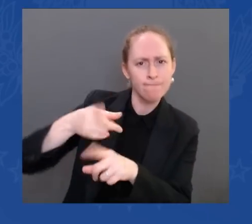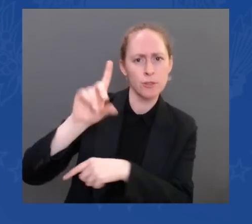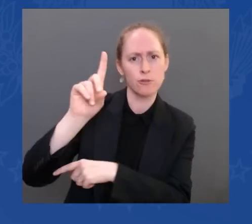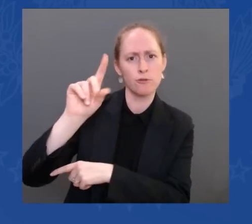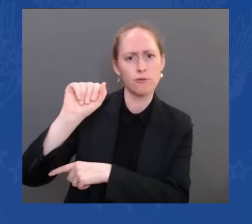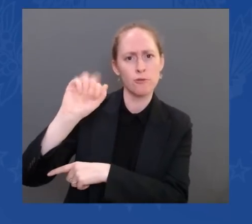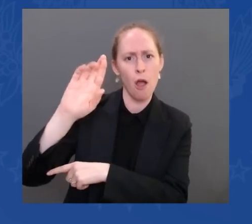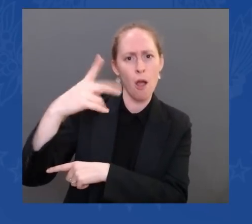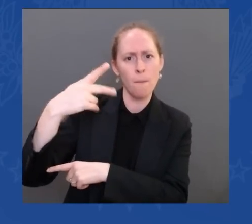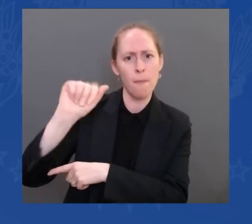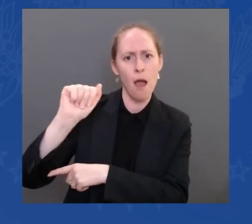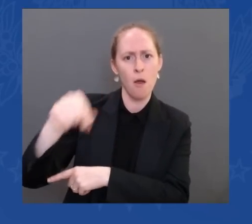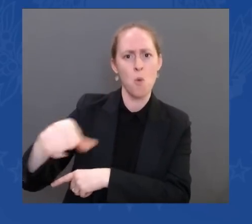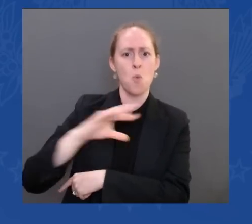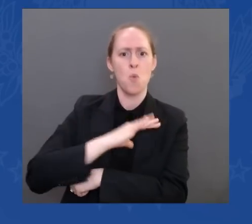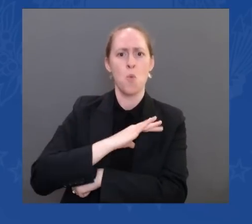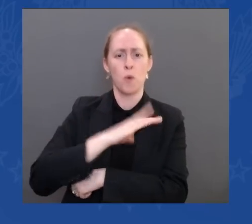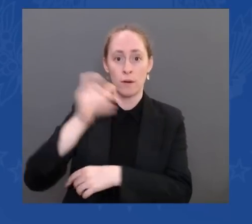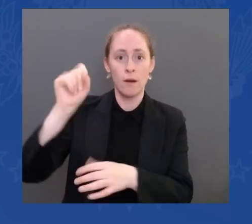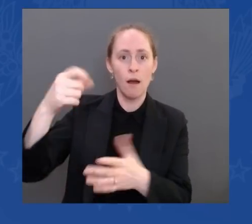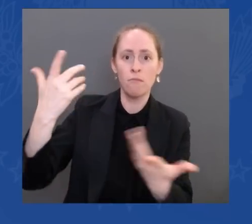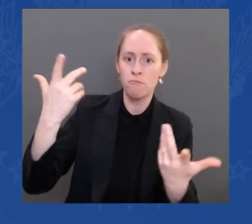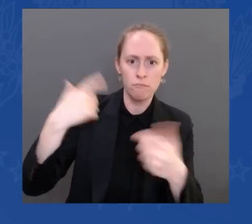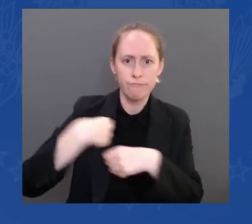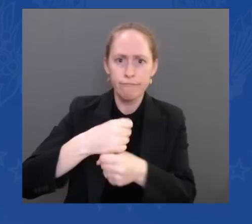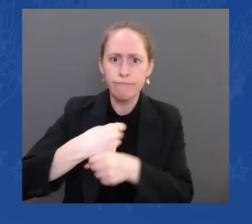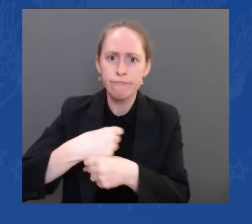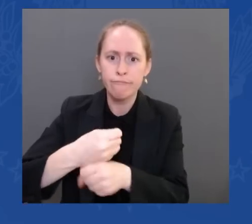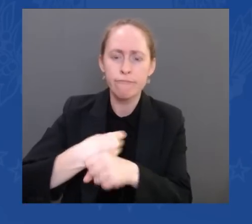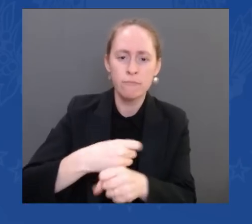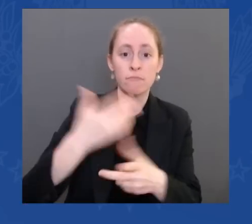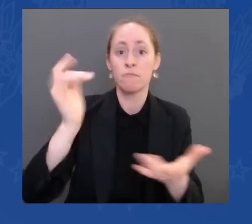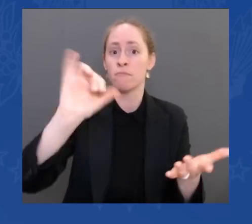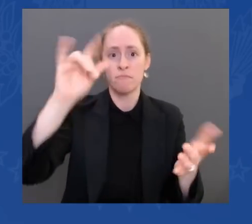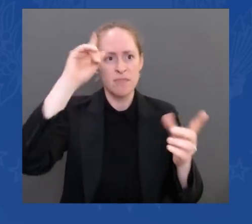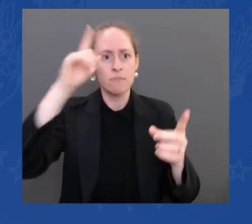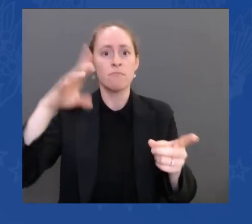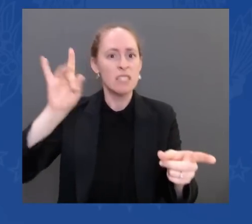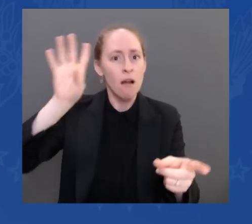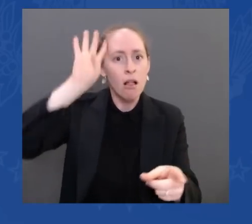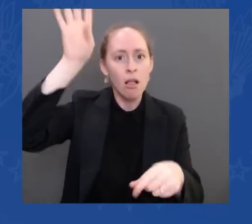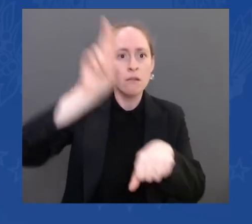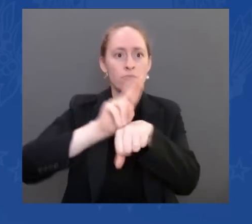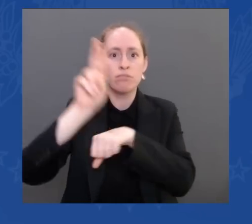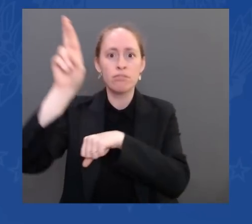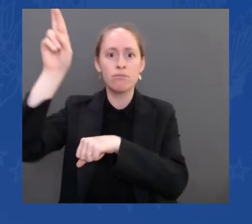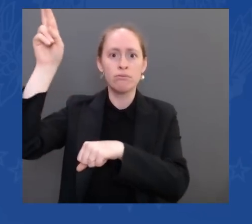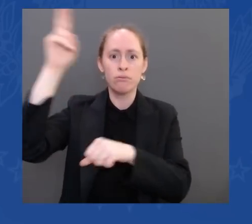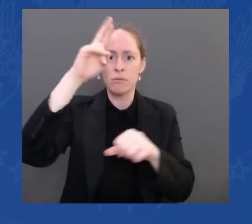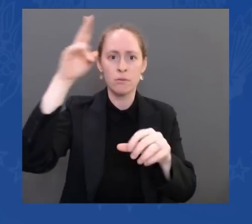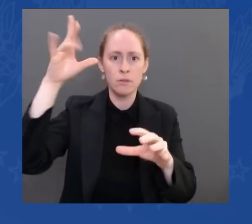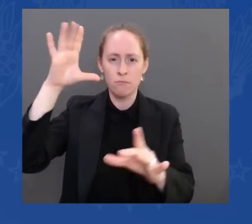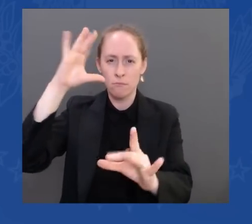that culminated in today's Javelin. The Bipartisan Innovation Act is going to help reverse decades-long decline